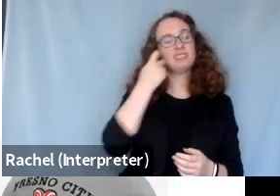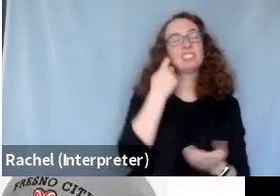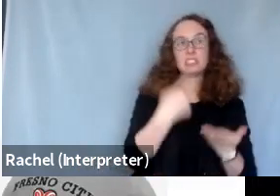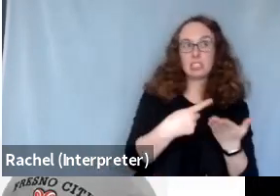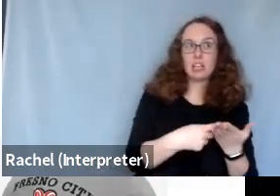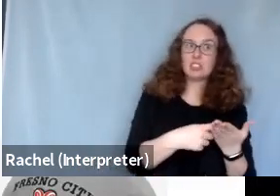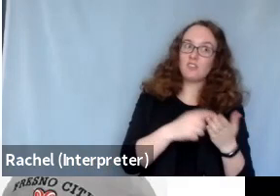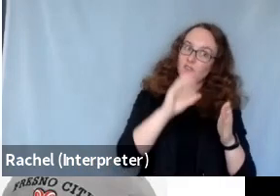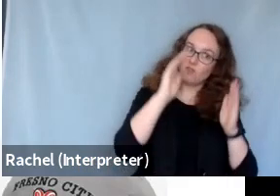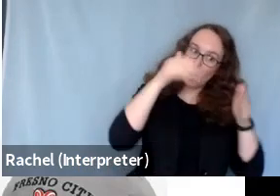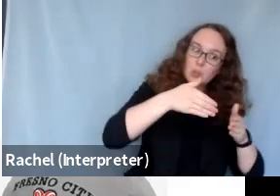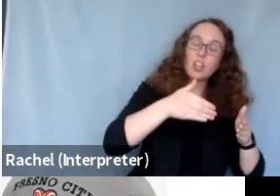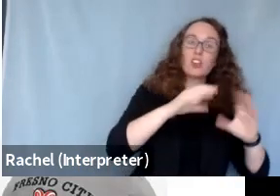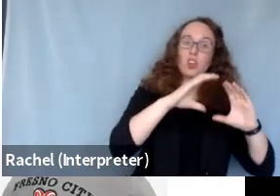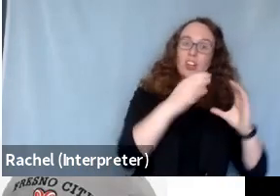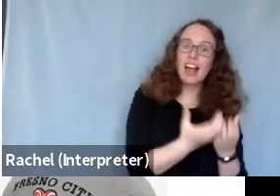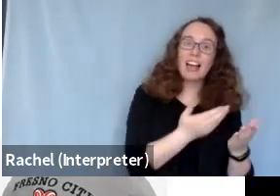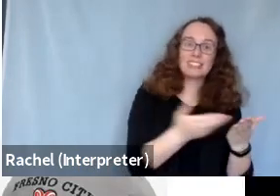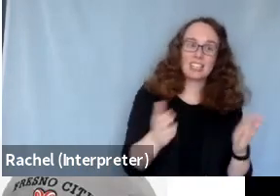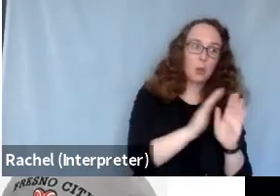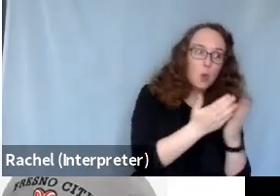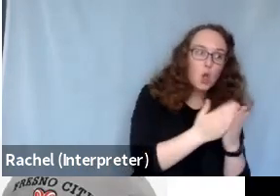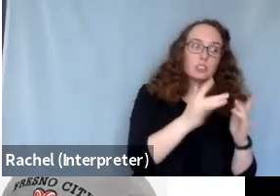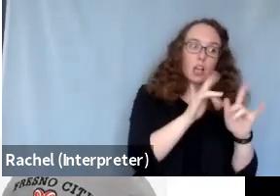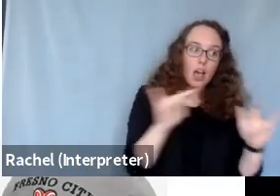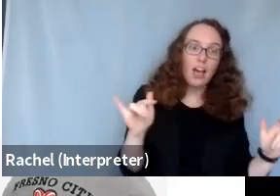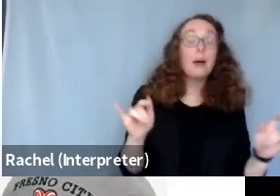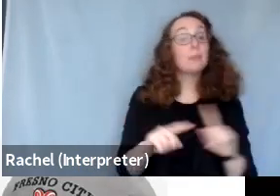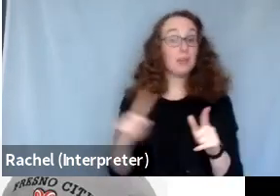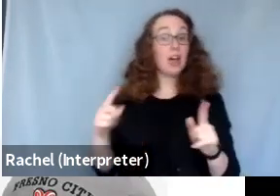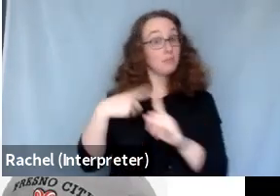but we've got a really good selection of merchandise right now in the store.